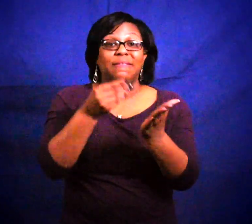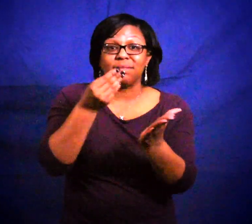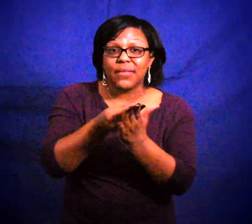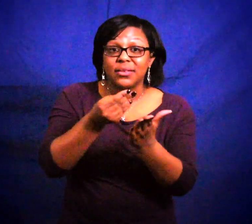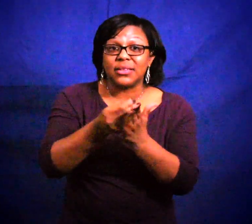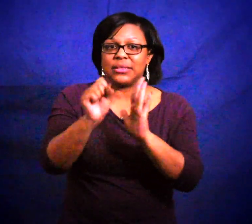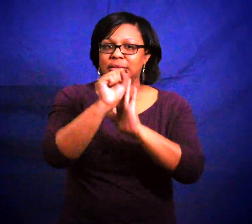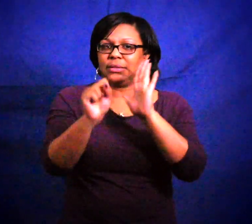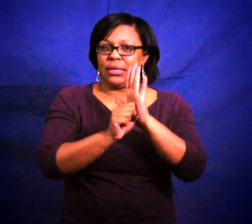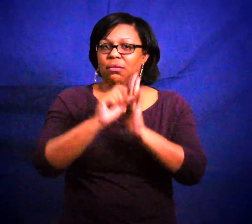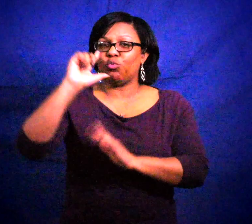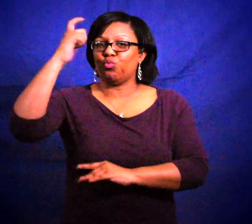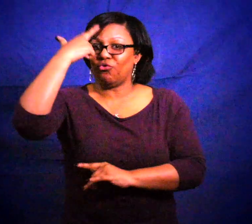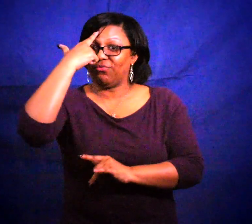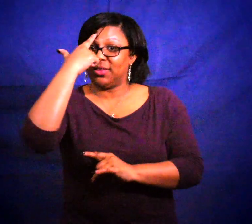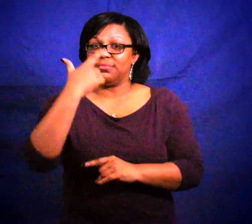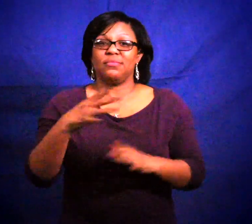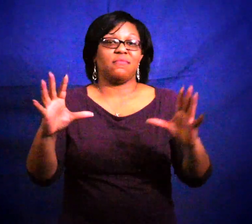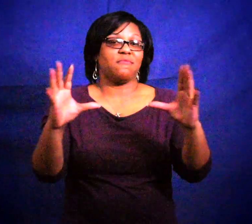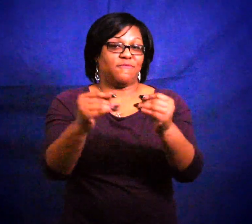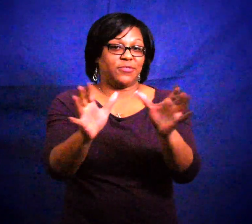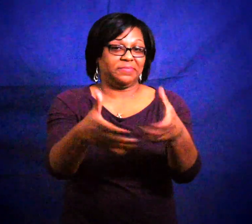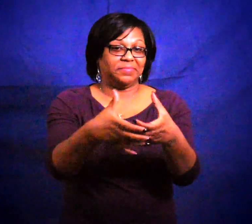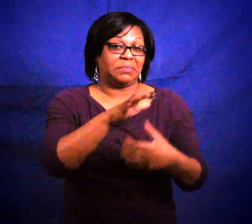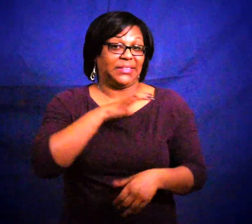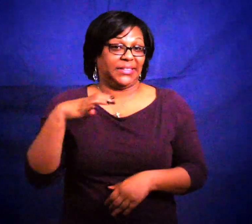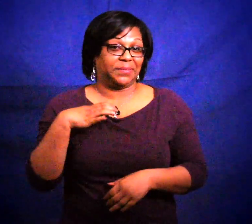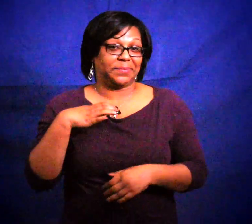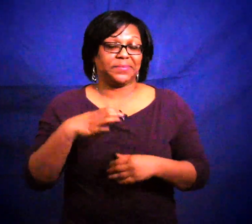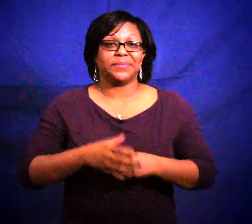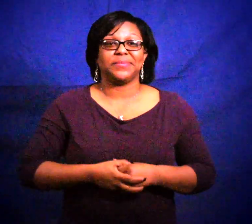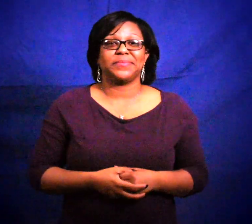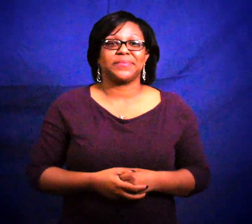and Finance State Government Conference Committee.